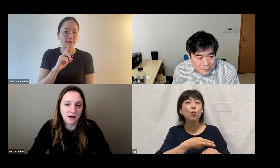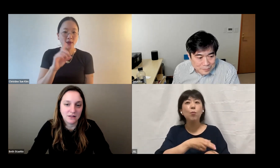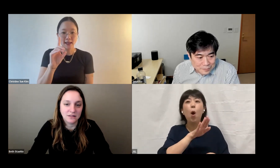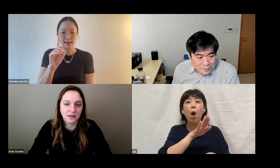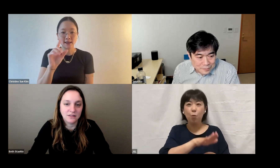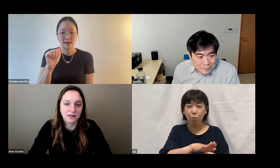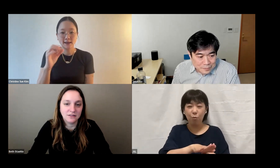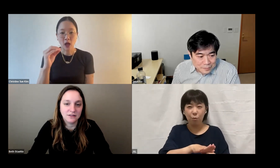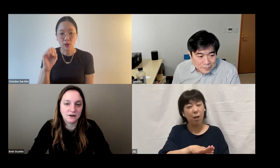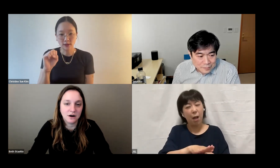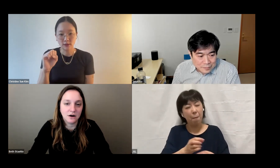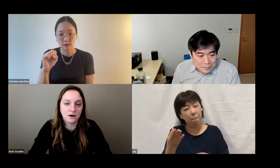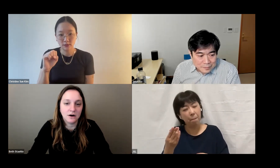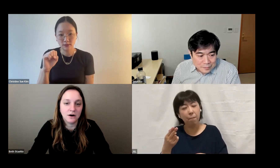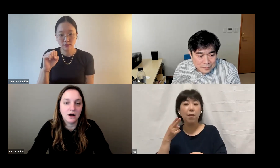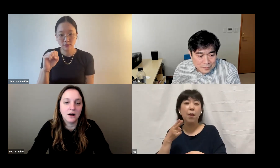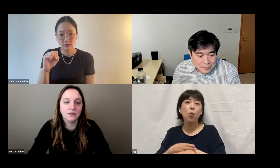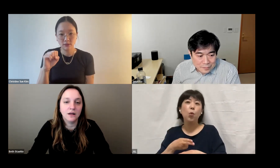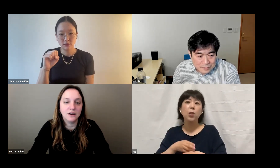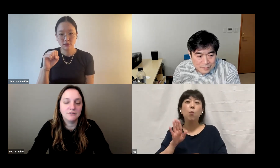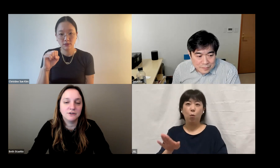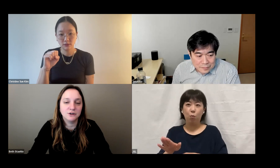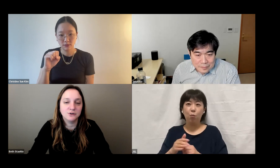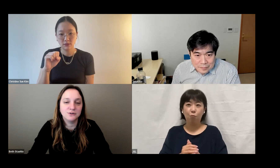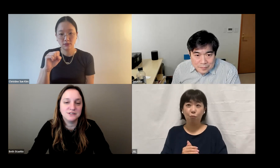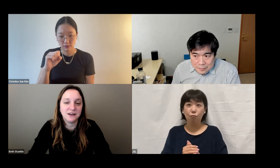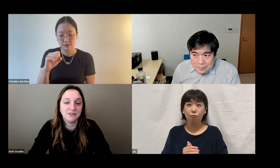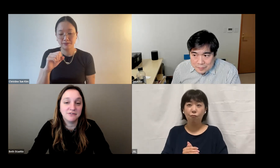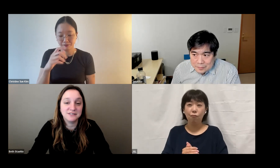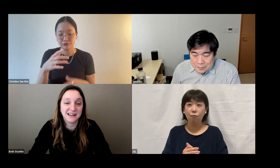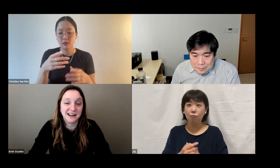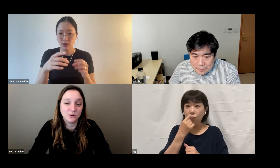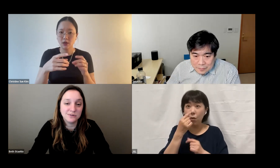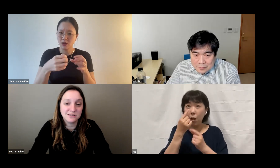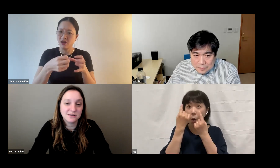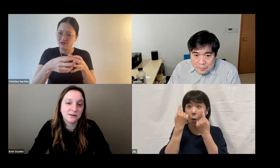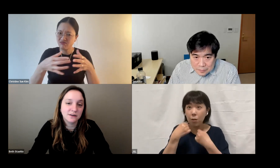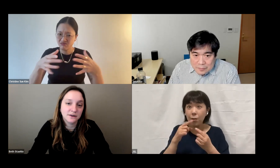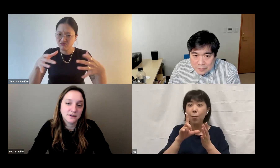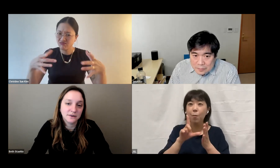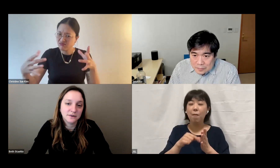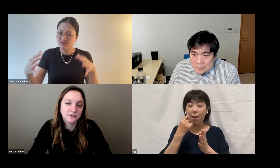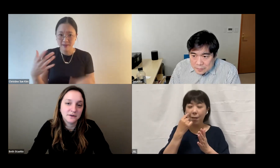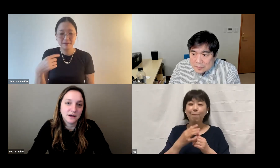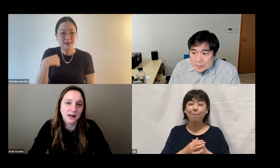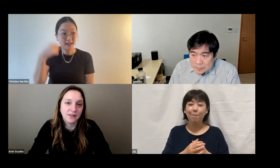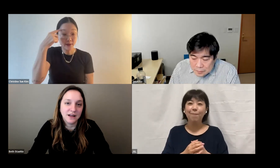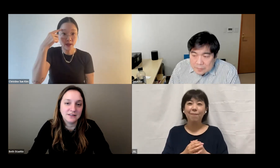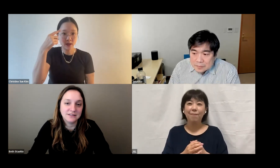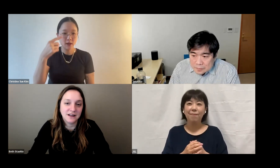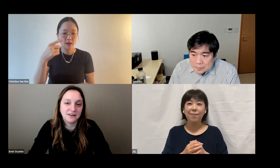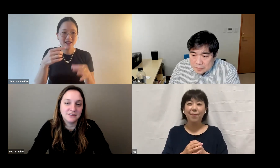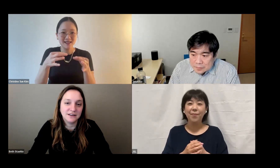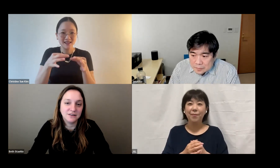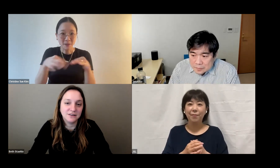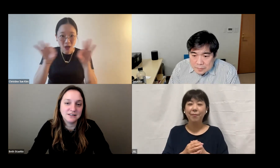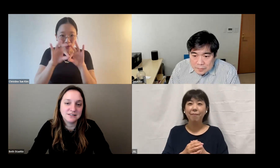I think that there are a lot of new deaf DAOs that's kind of increased.